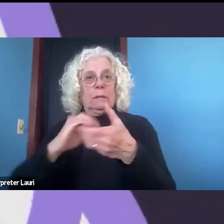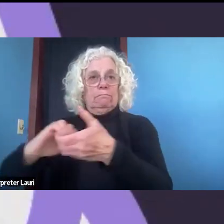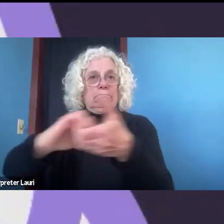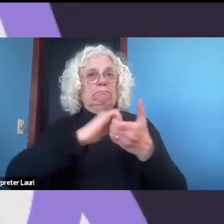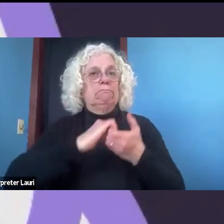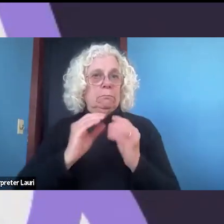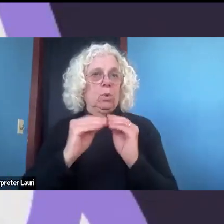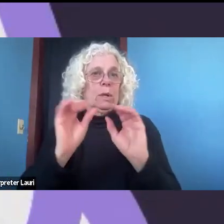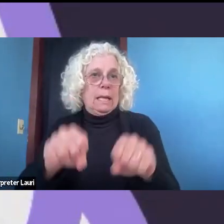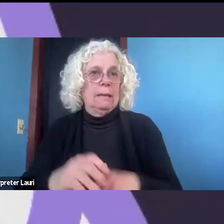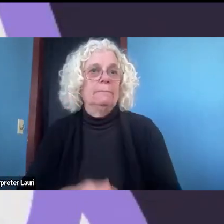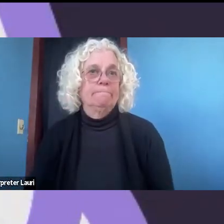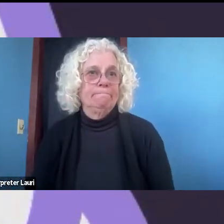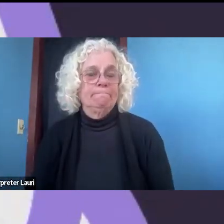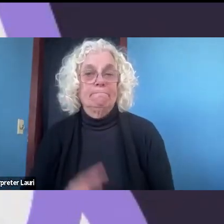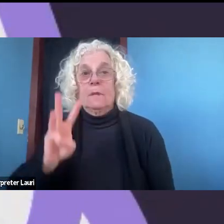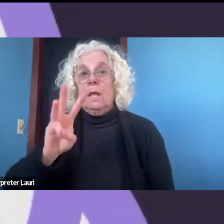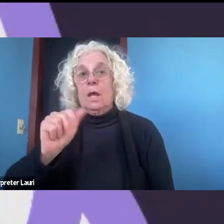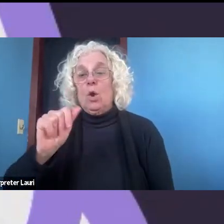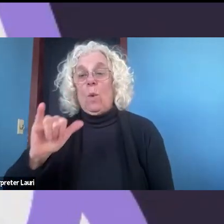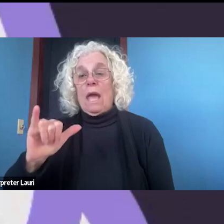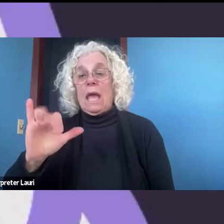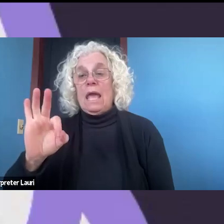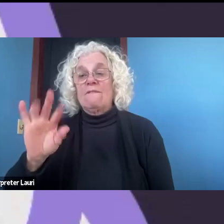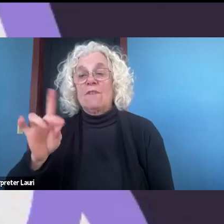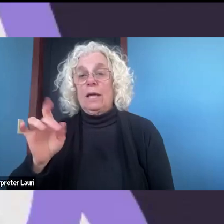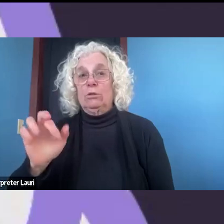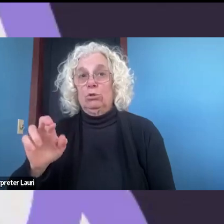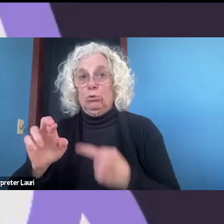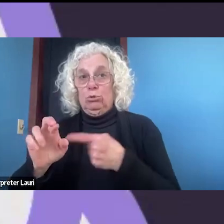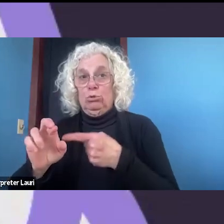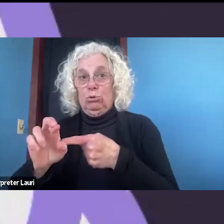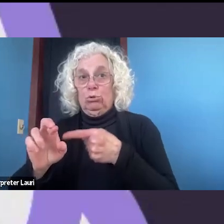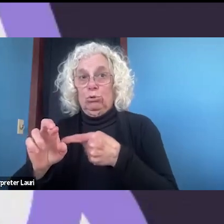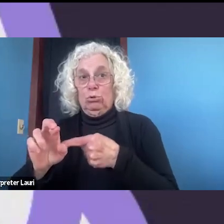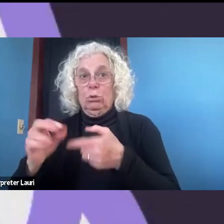So, the wayfinder is a part of that, and we hope that it will help to connect